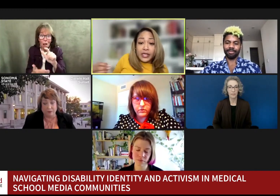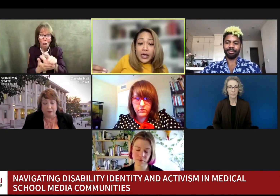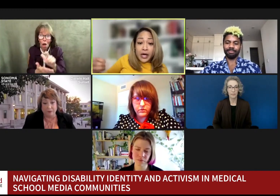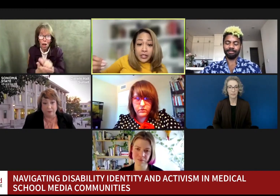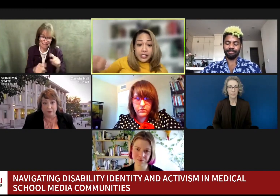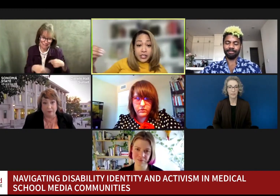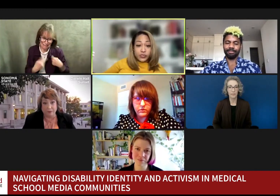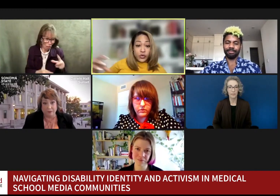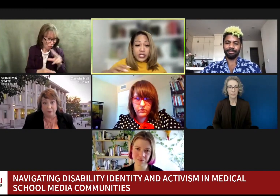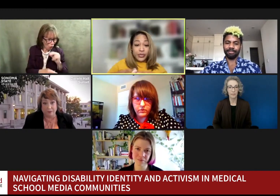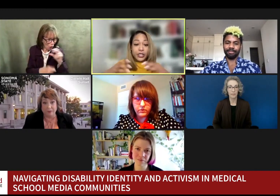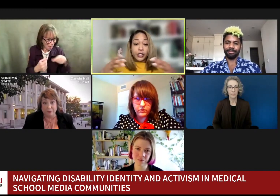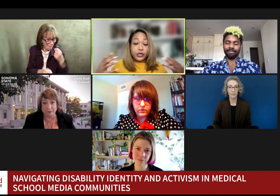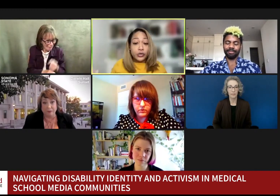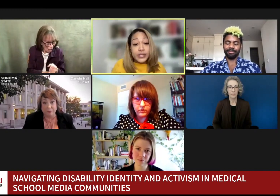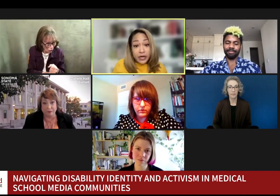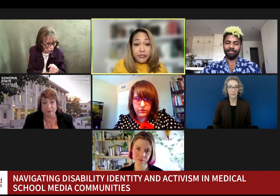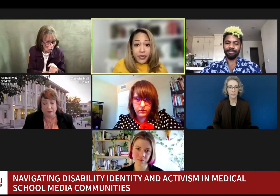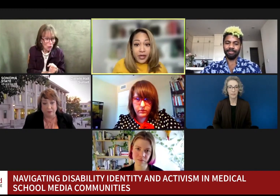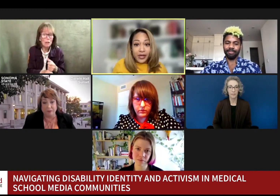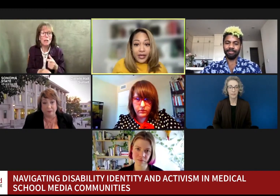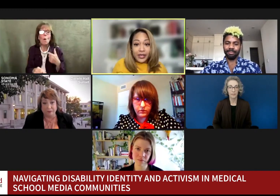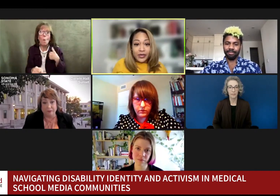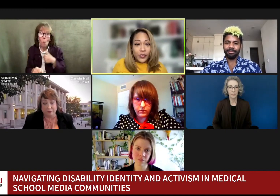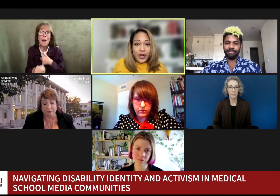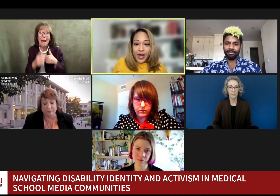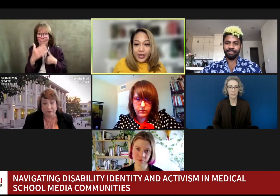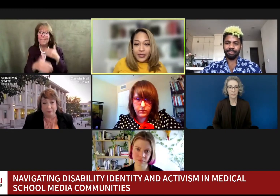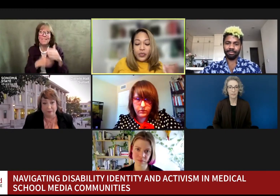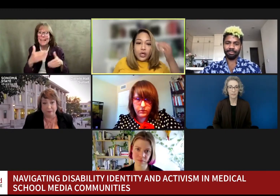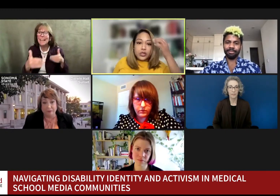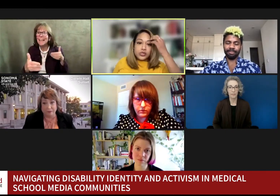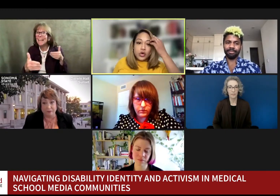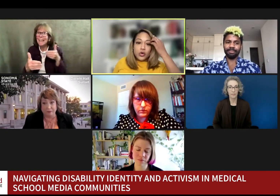has already gotten us to this point to be inclusive, we're not.